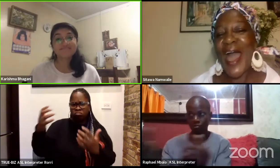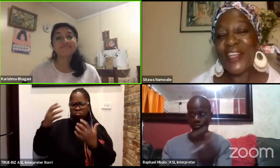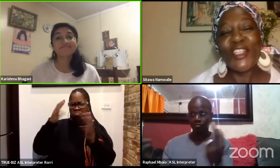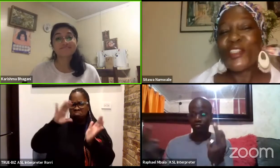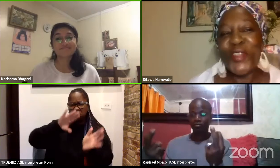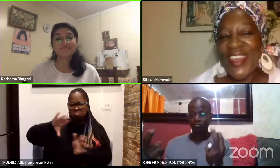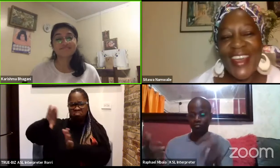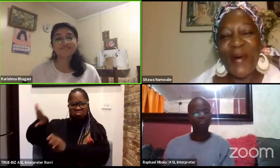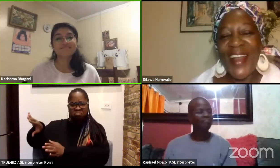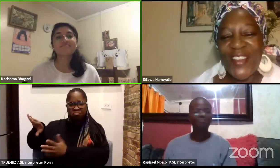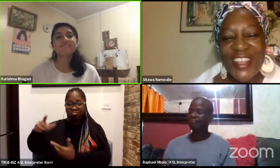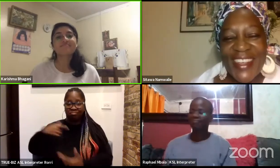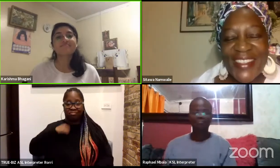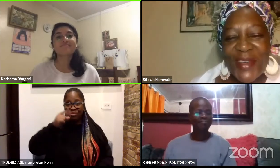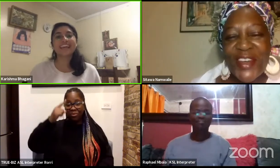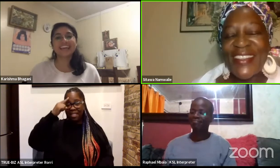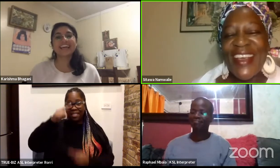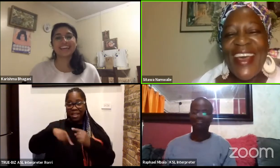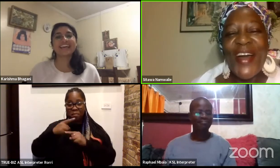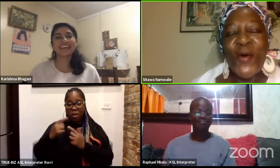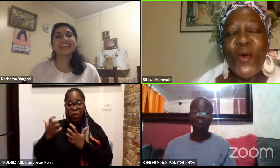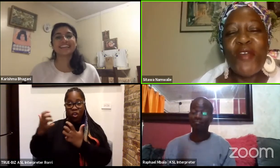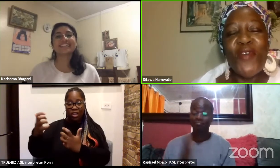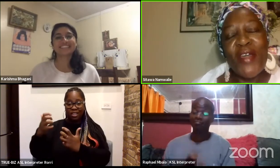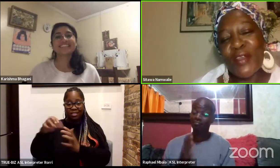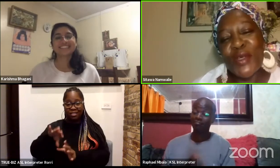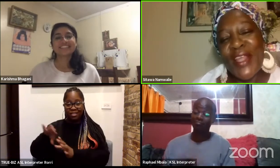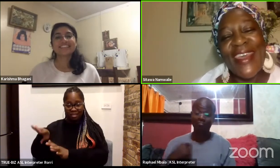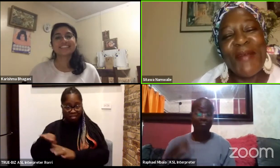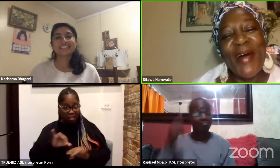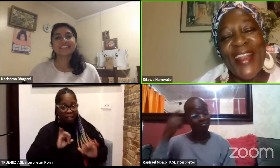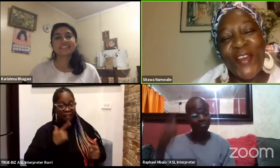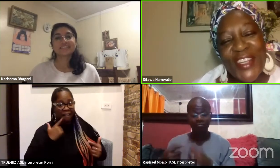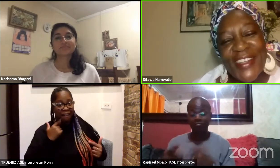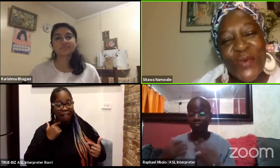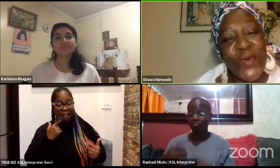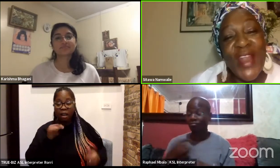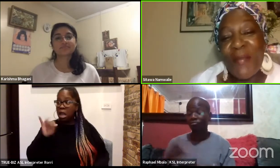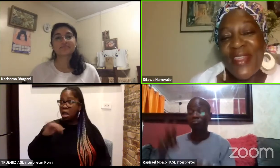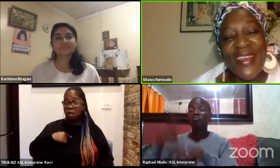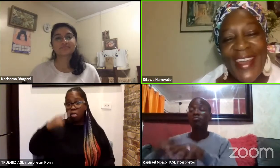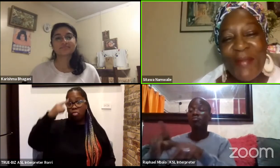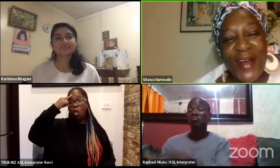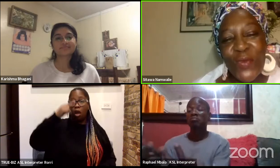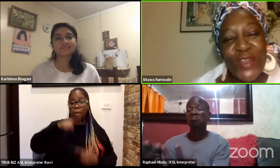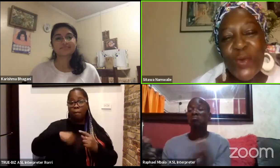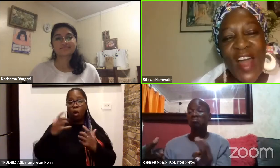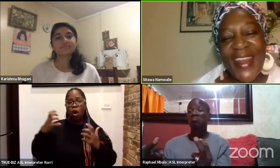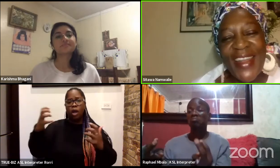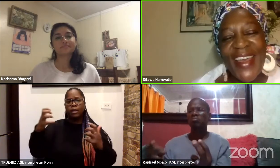I actually don't think about an audience. 'Cause if I was gonna think about an audience, who would I be thinking about? Which one?